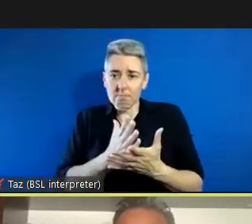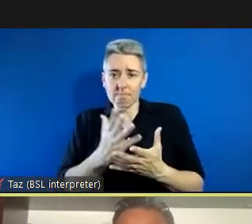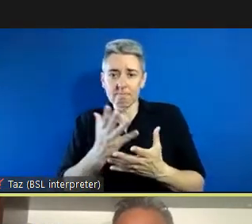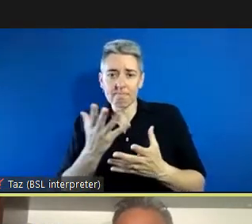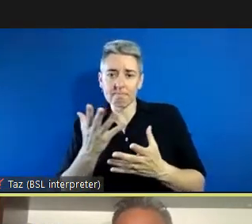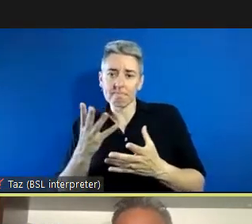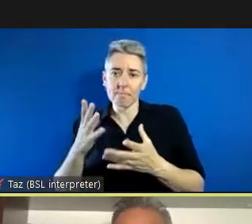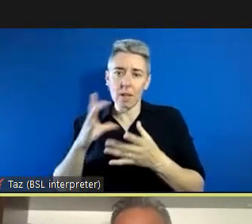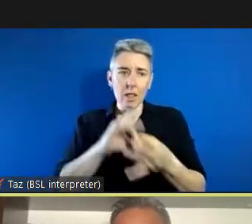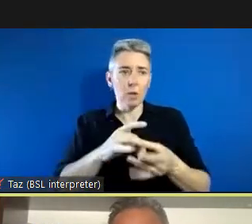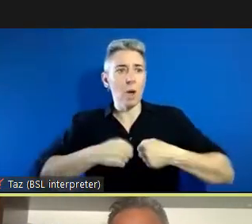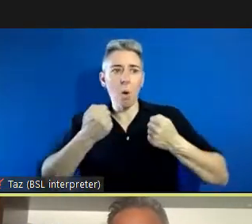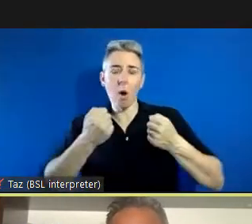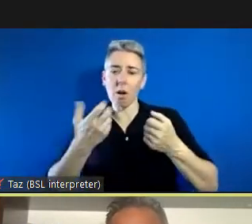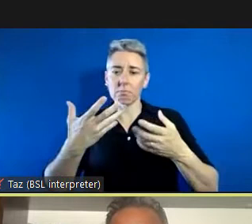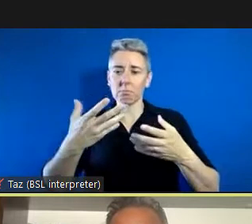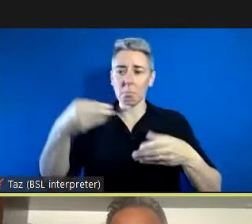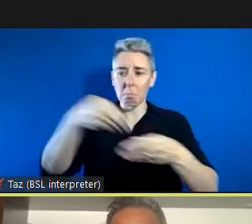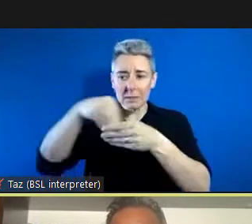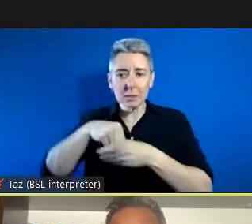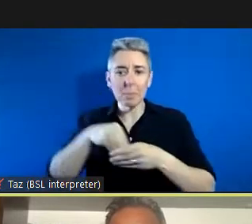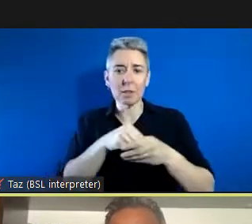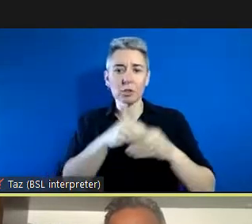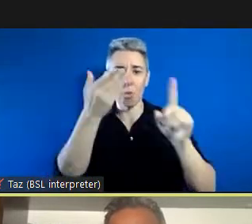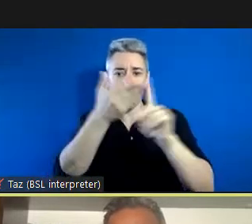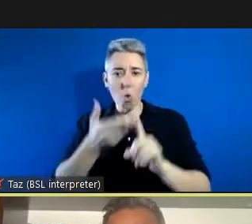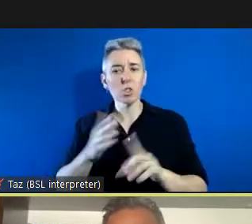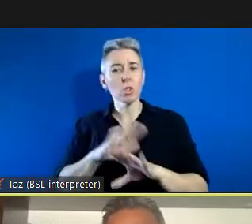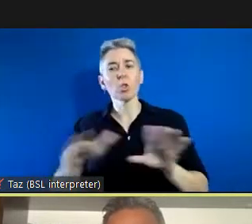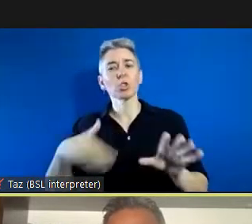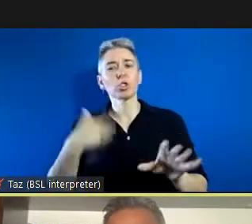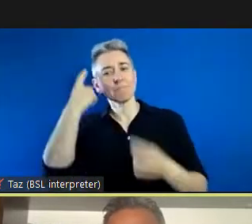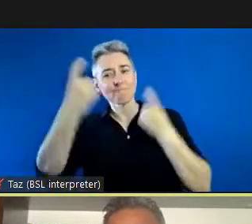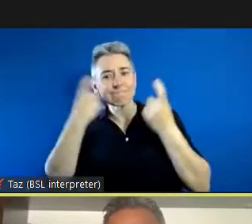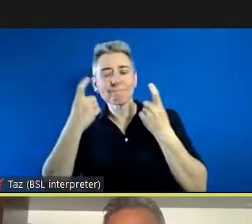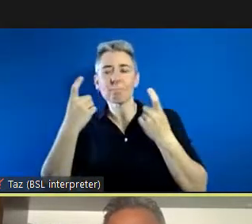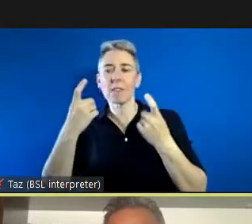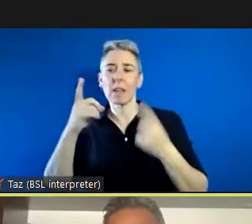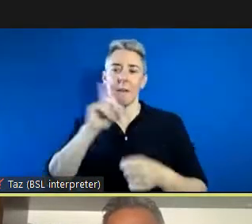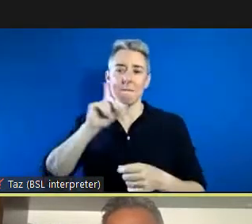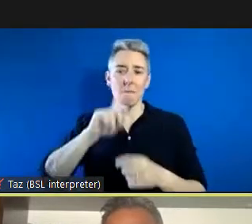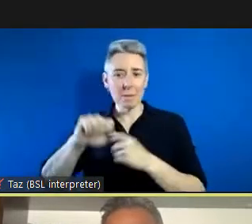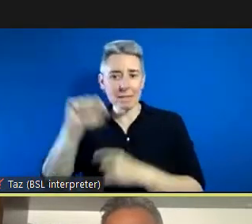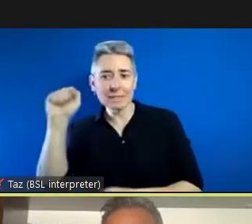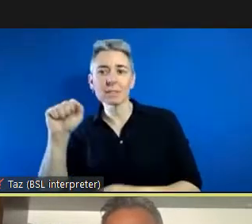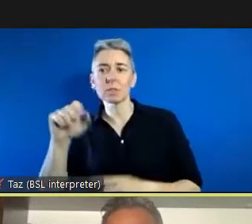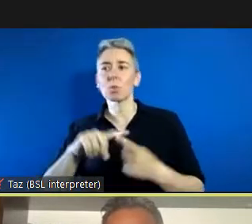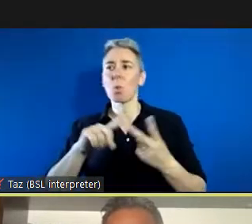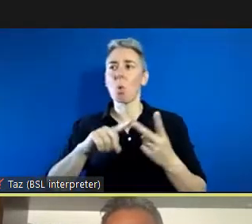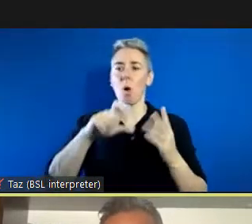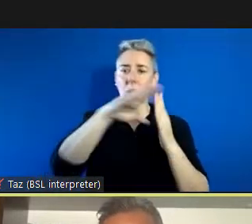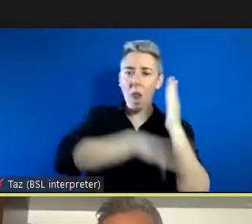for ourselves, not just through the lens of lens of feminism, or race or class, but the collective